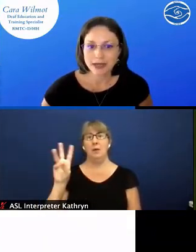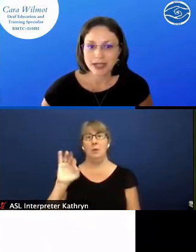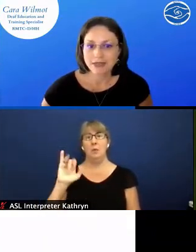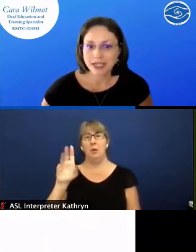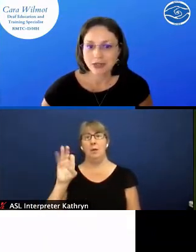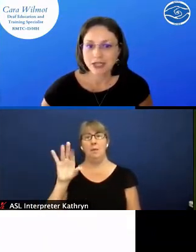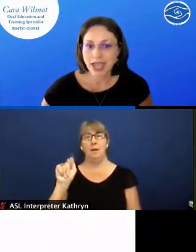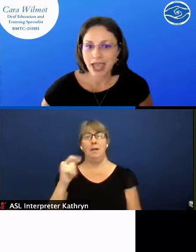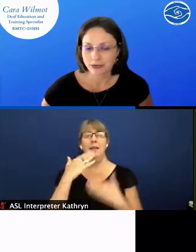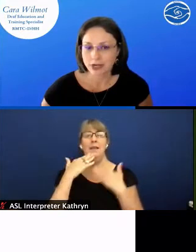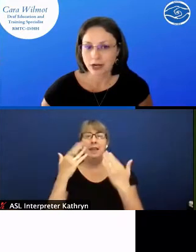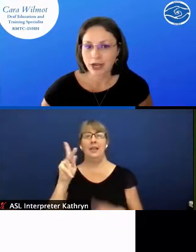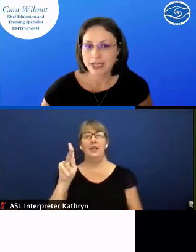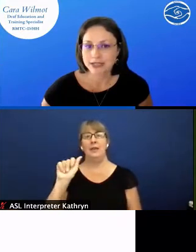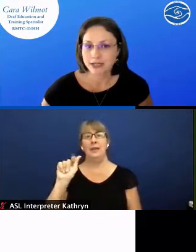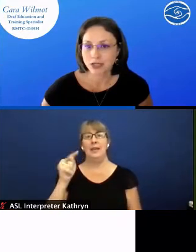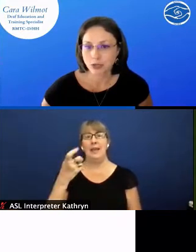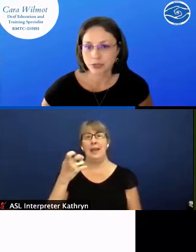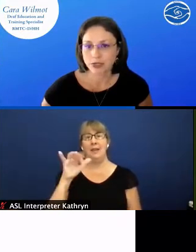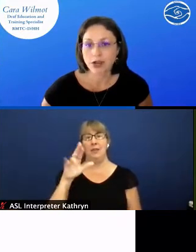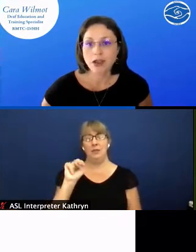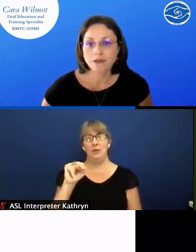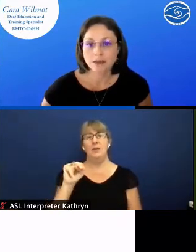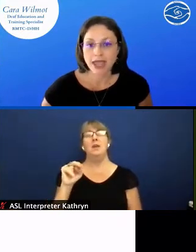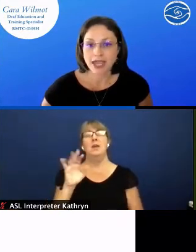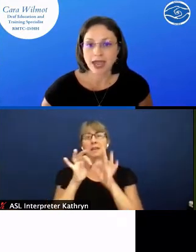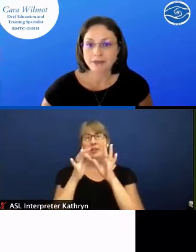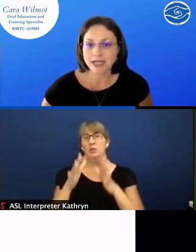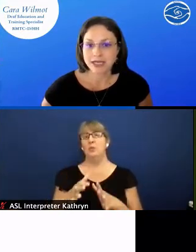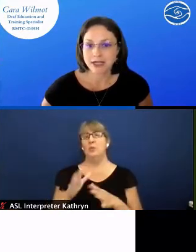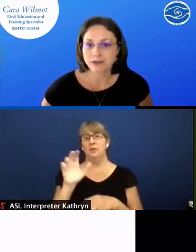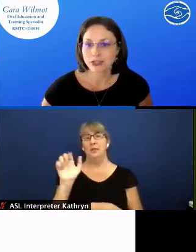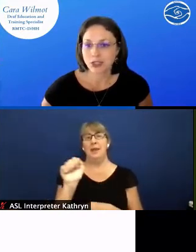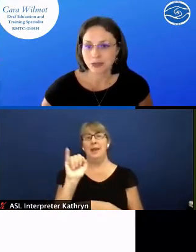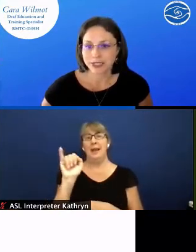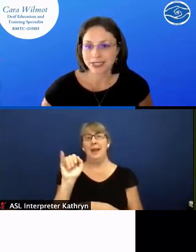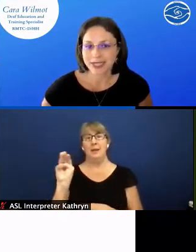and thank you to Catherine, our ASL interpreter from AI-media for interpreting today.